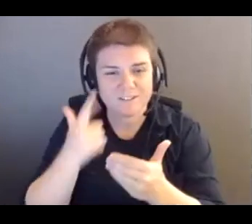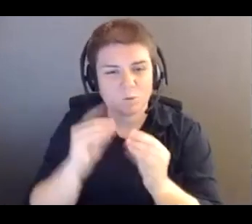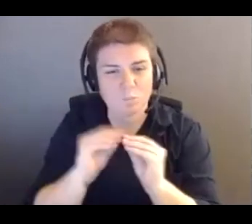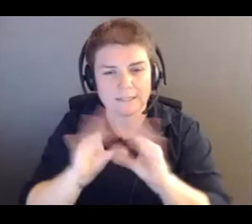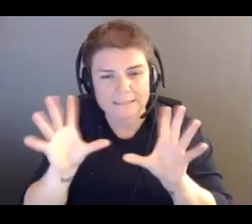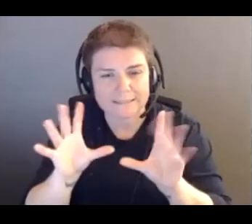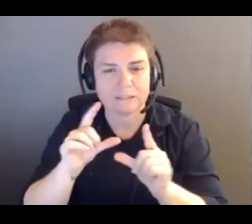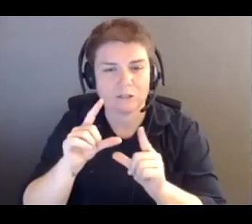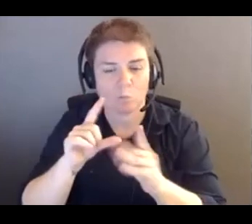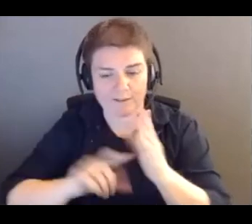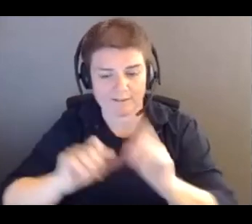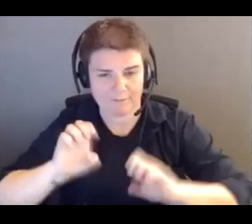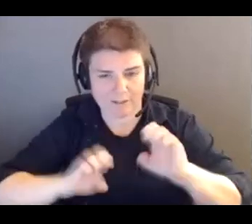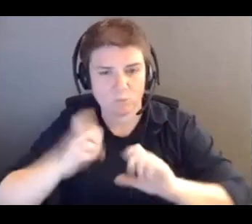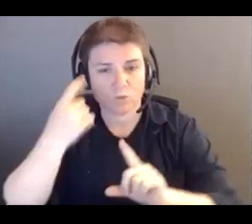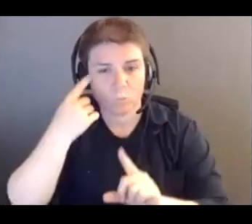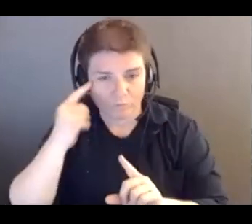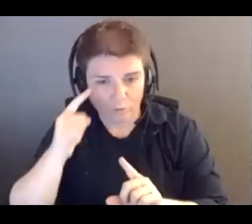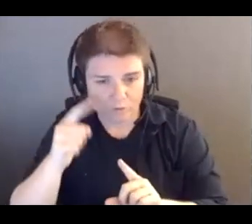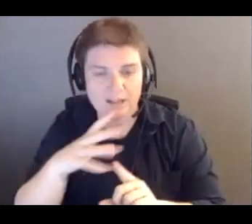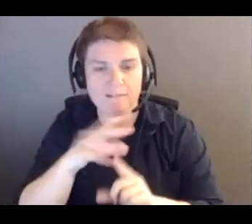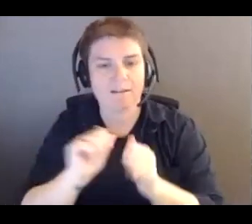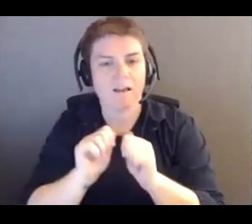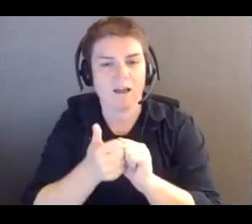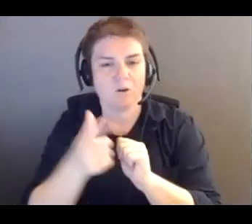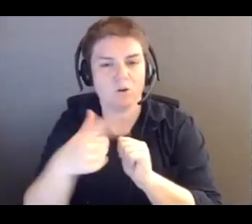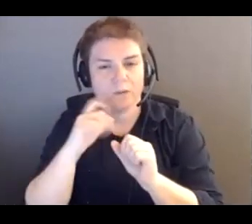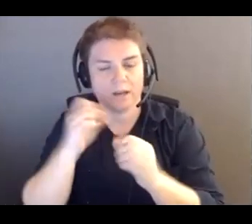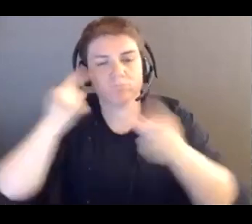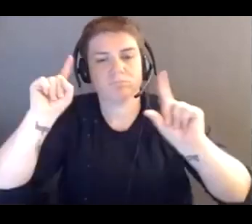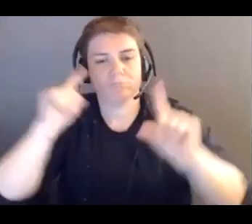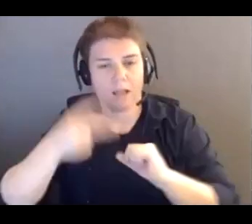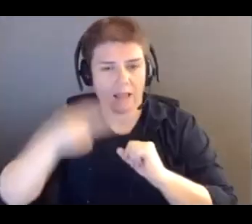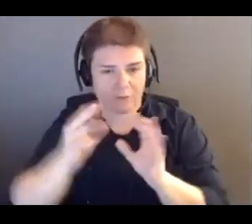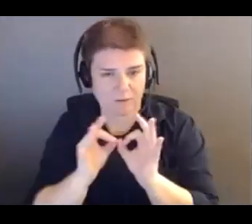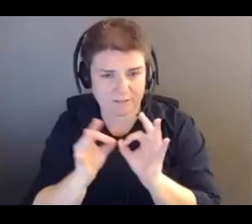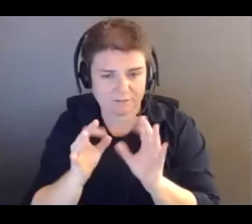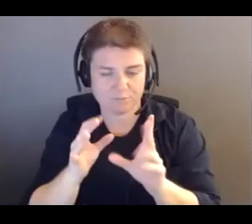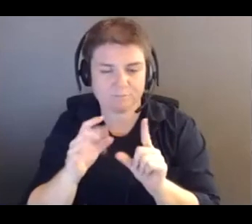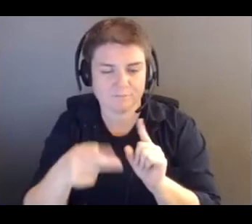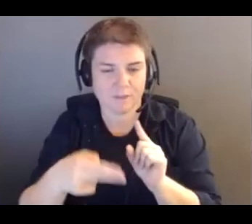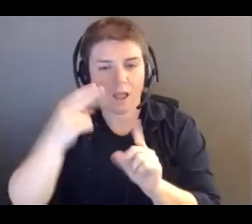being evaluated on and how you might achieve a highly rated application. We have also been